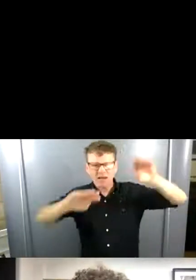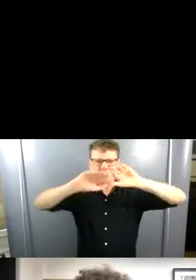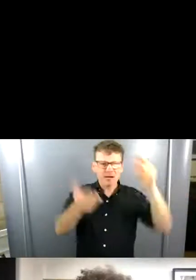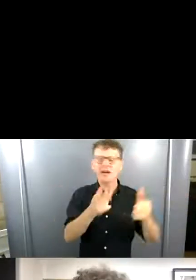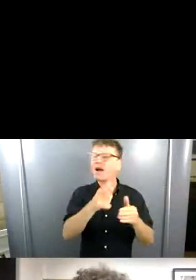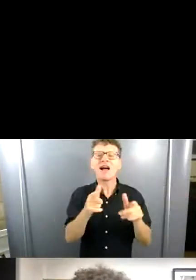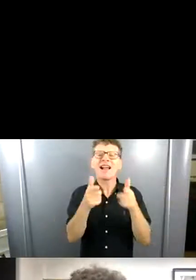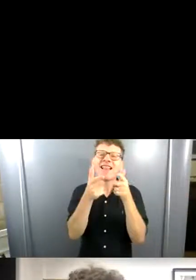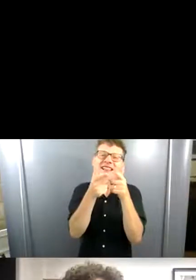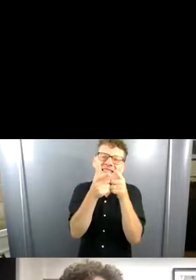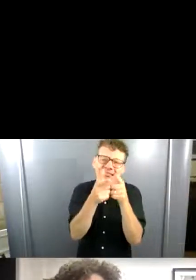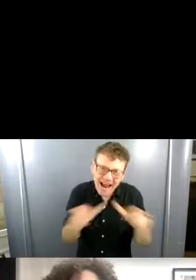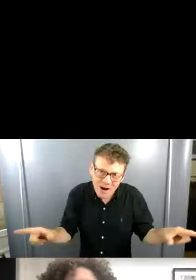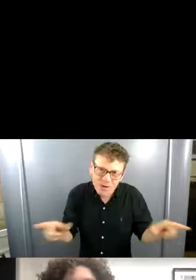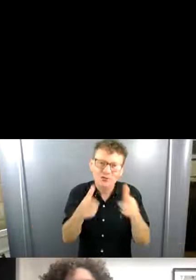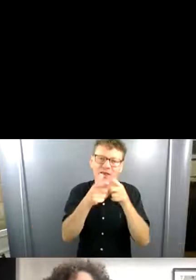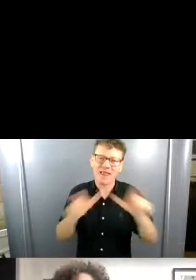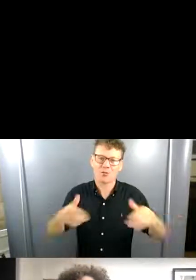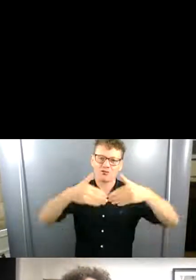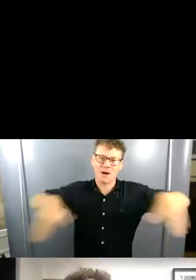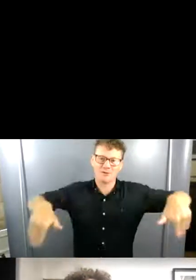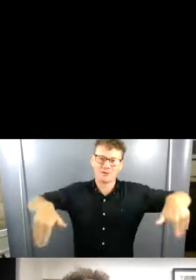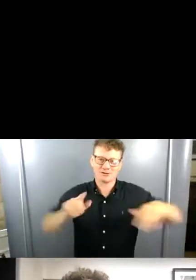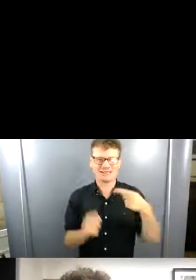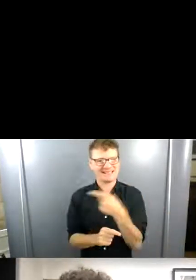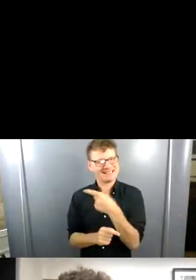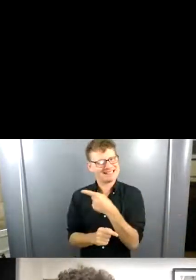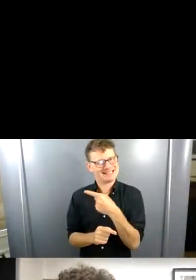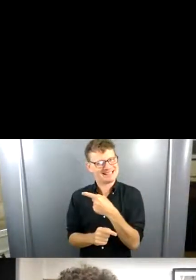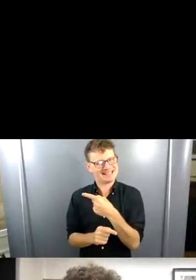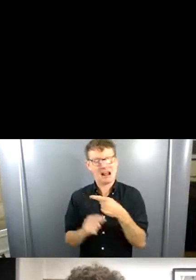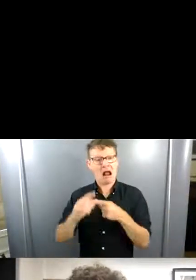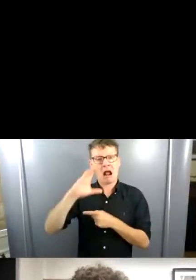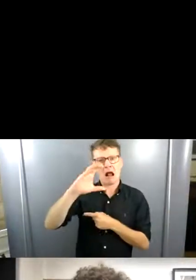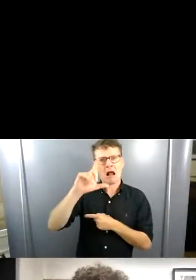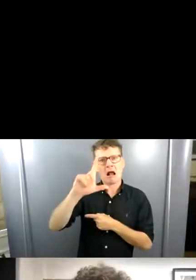within them so they're smaller so each one will contain a number of different clan estates